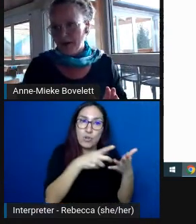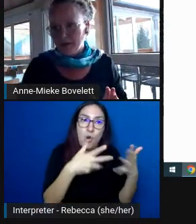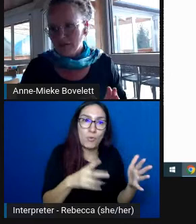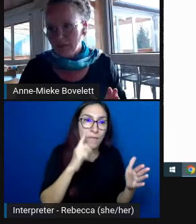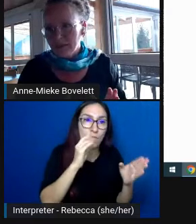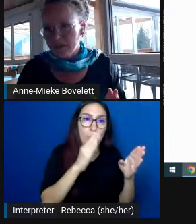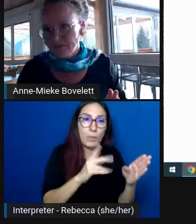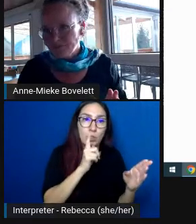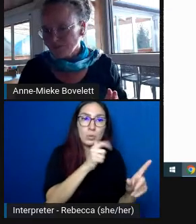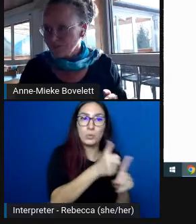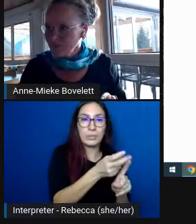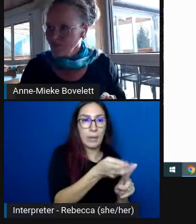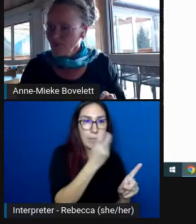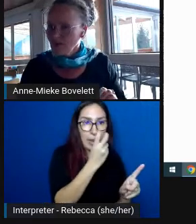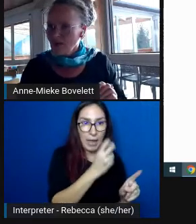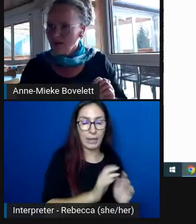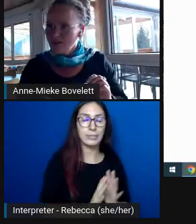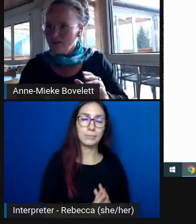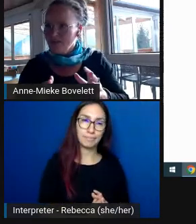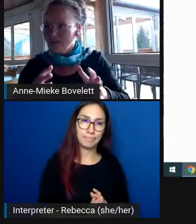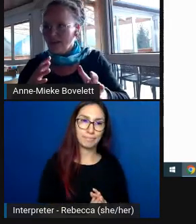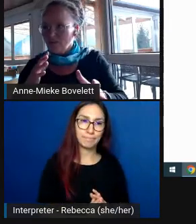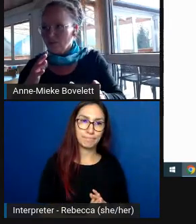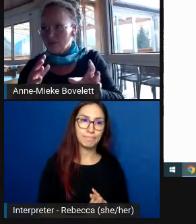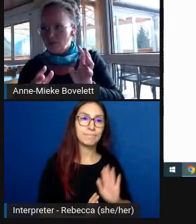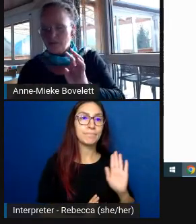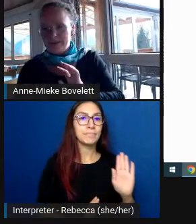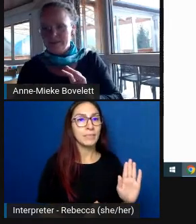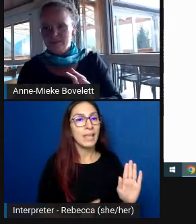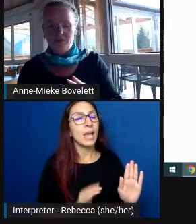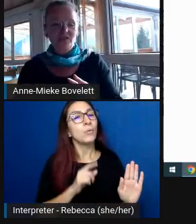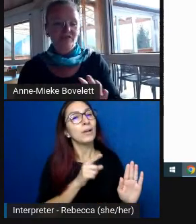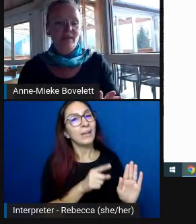Now imagine, and this is again with the comparison of the smell